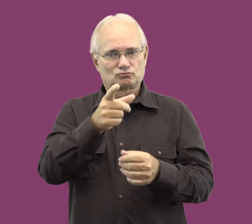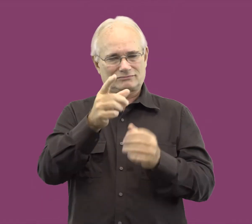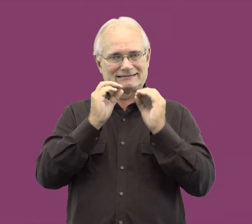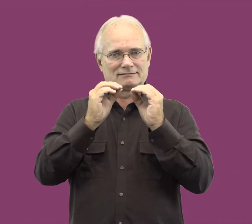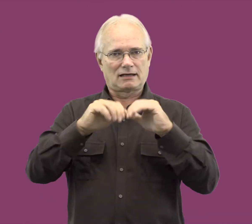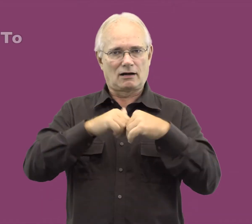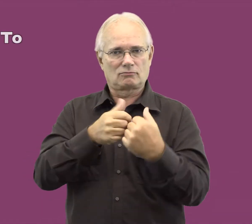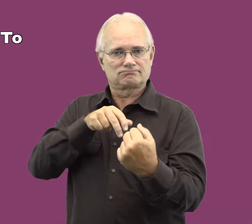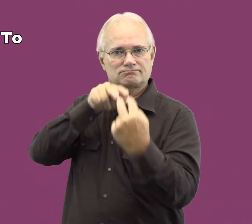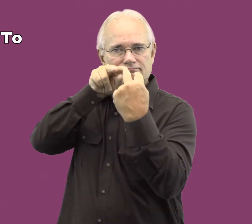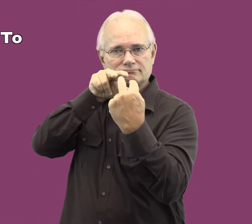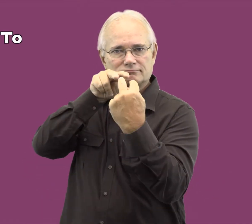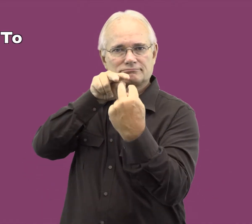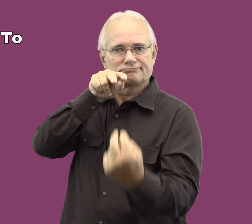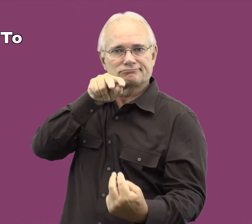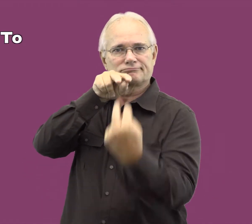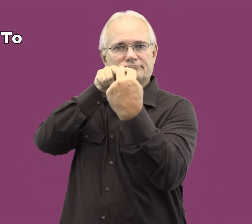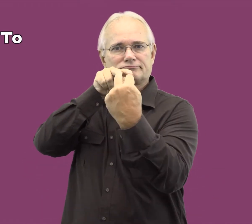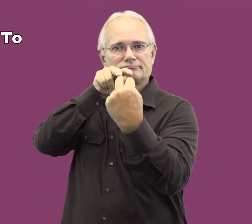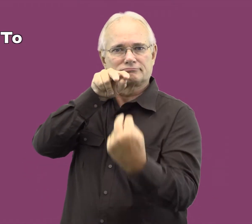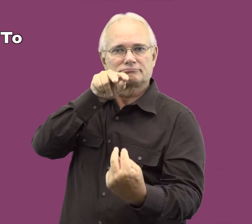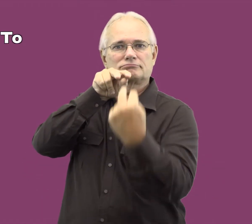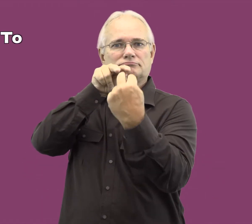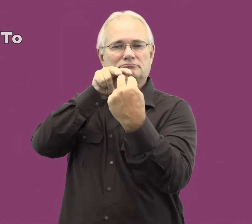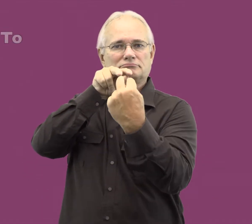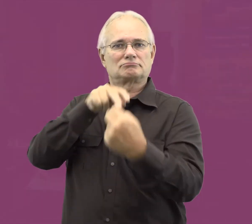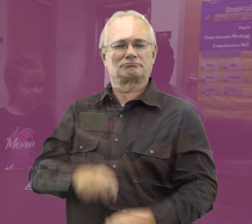You can teach how to maintain eye contact.